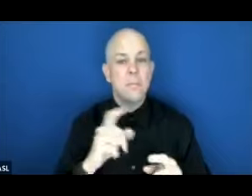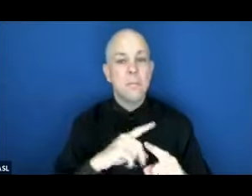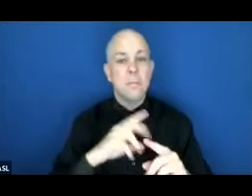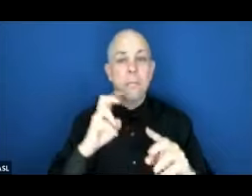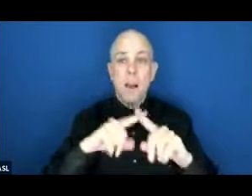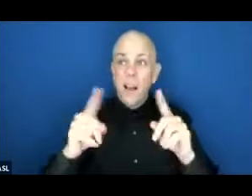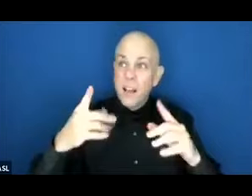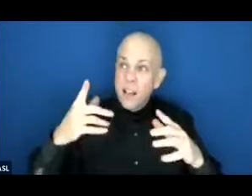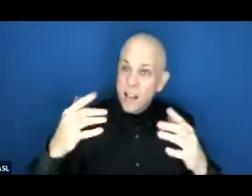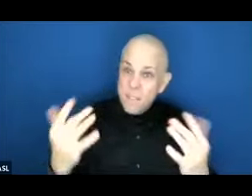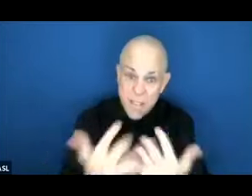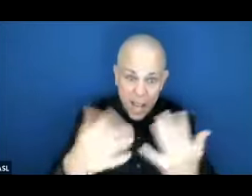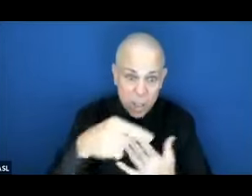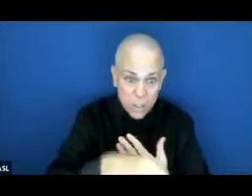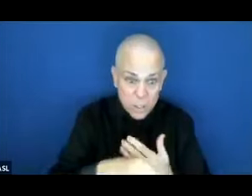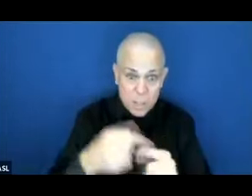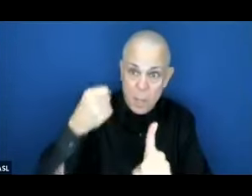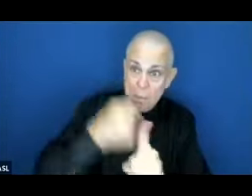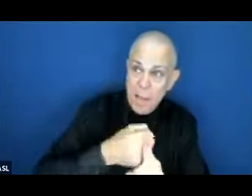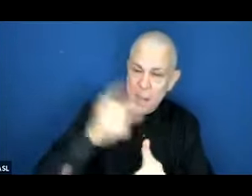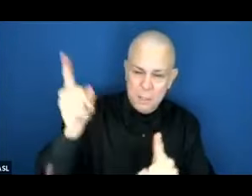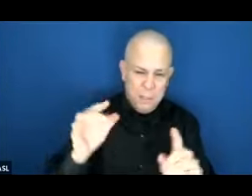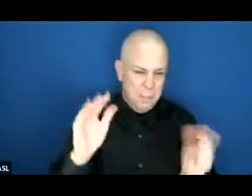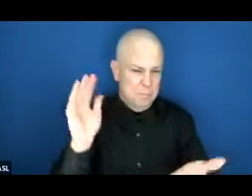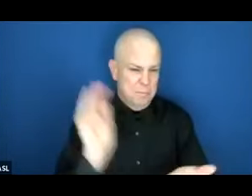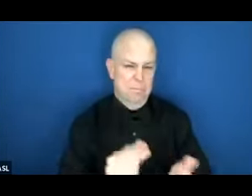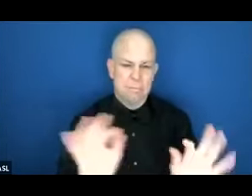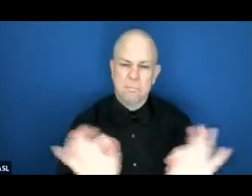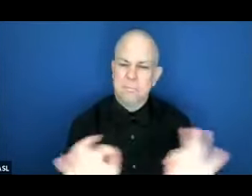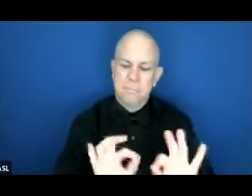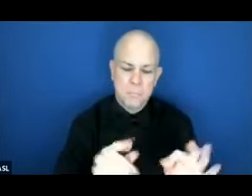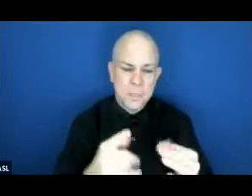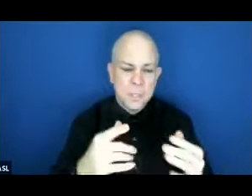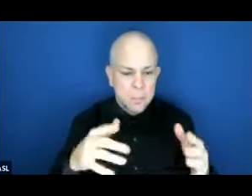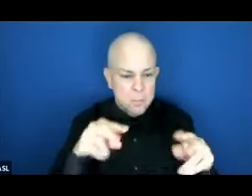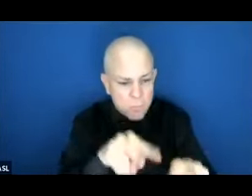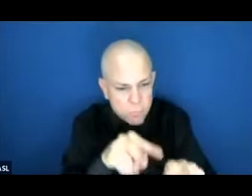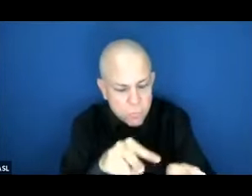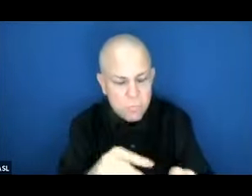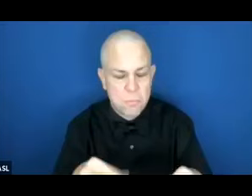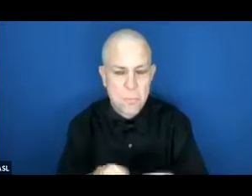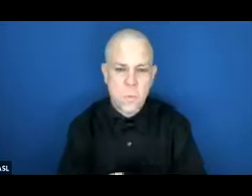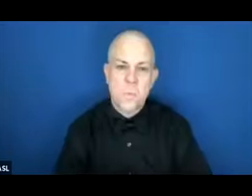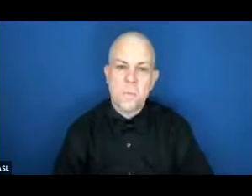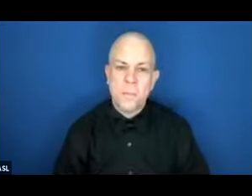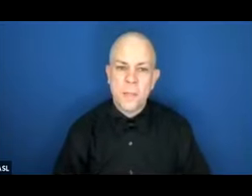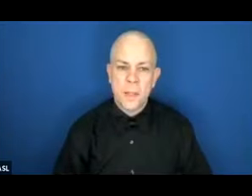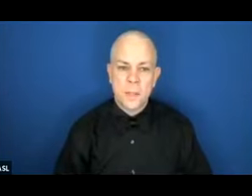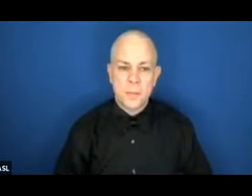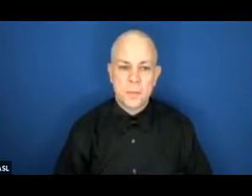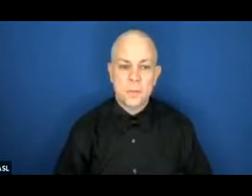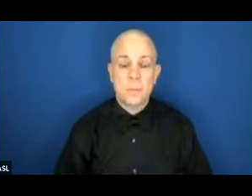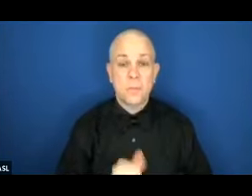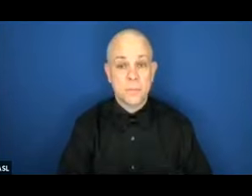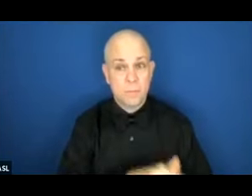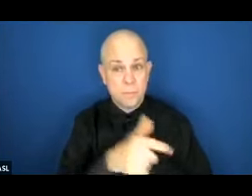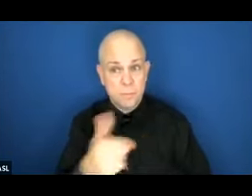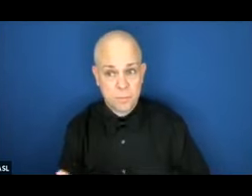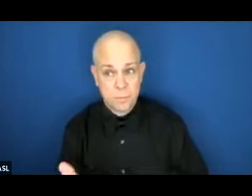have a great evening good evening Stuart Turner I'm the fire